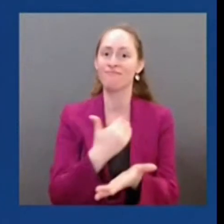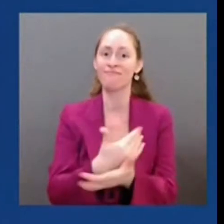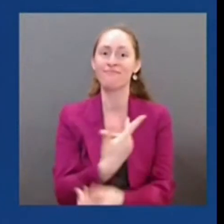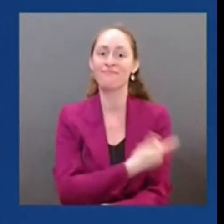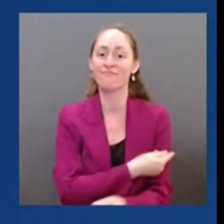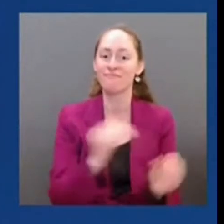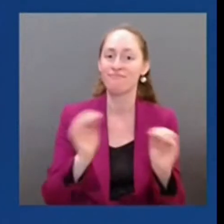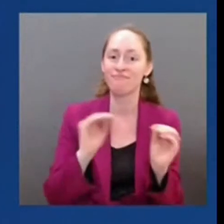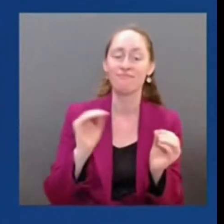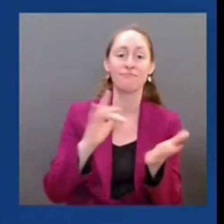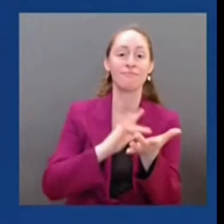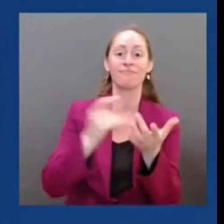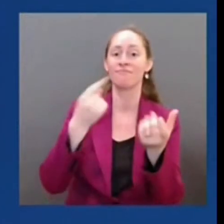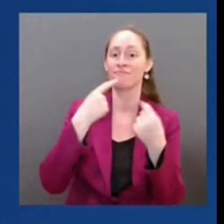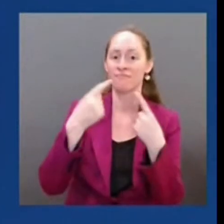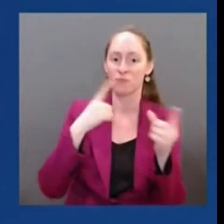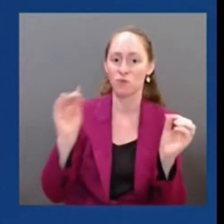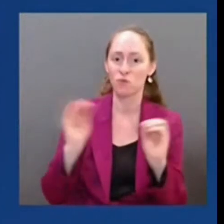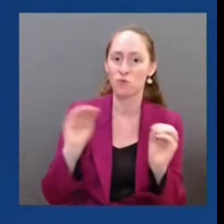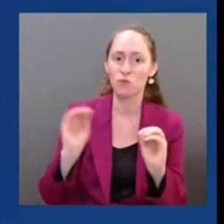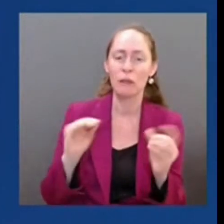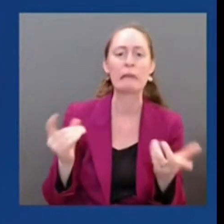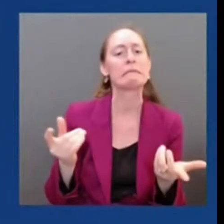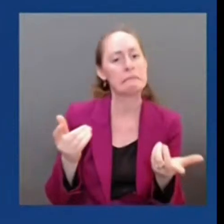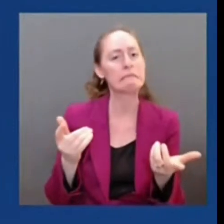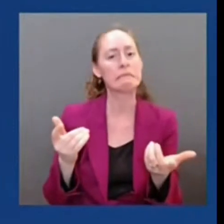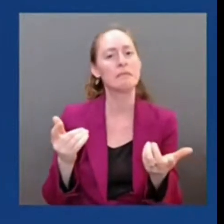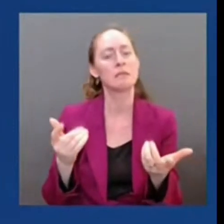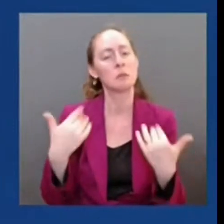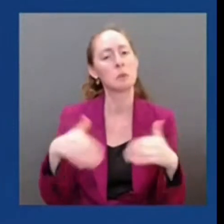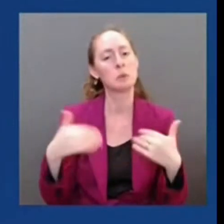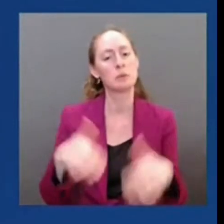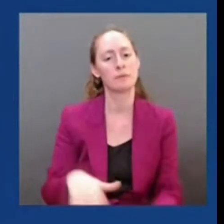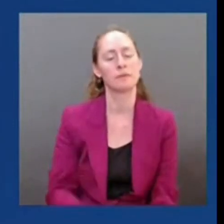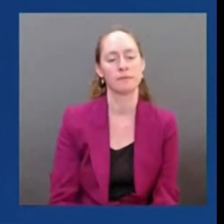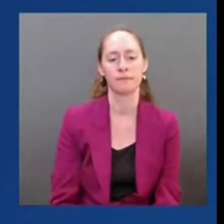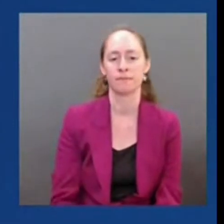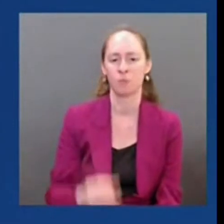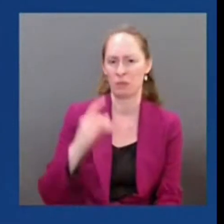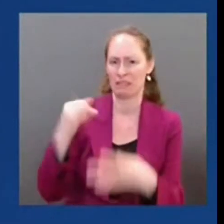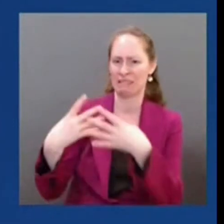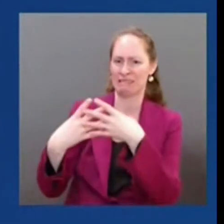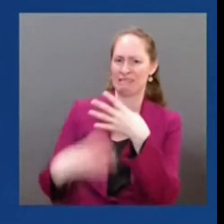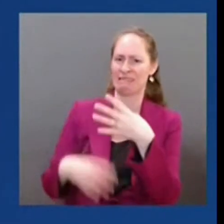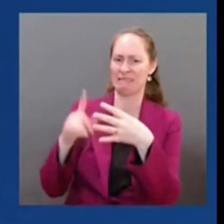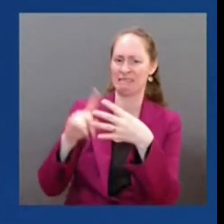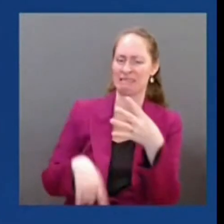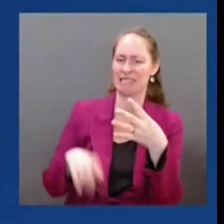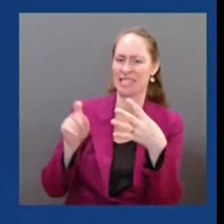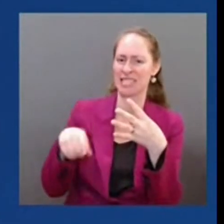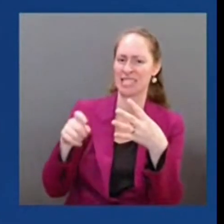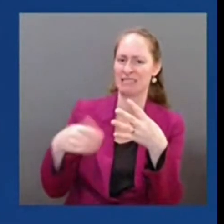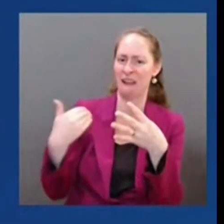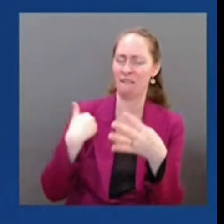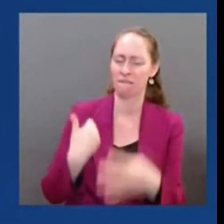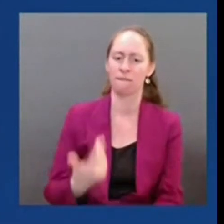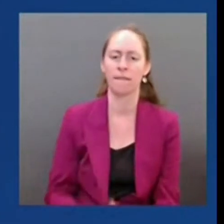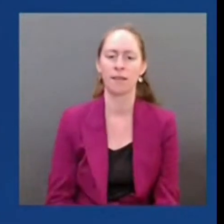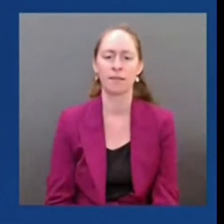IF THERE'S NO NEW GENERATION OR VERY FEW OR ONLY FOR THE HIGHEST RISK OF INDIVIDUALS THAT MAKES A DIFFERENCE.